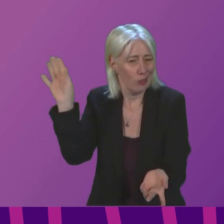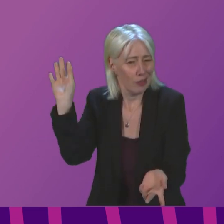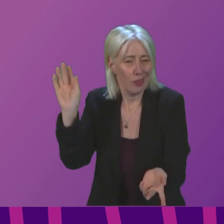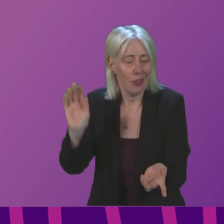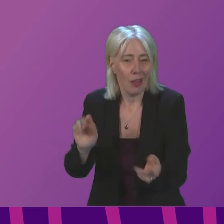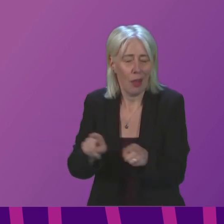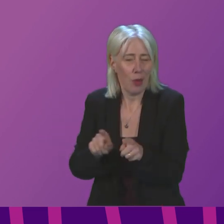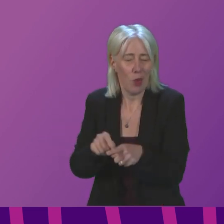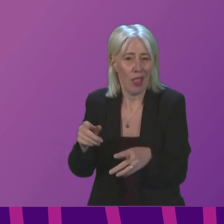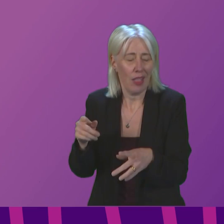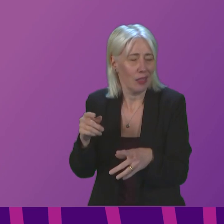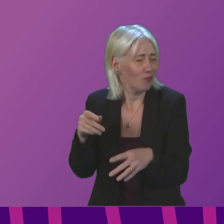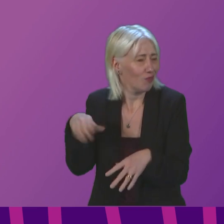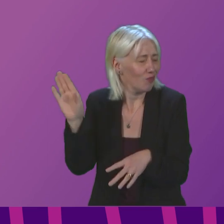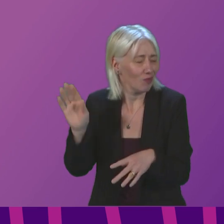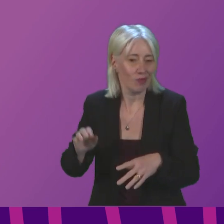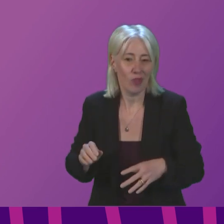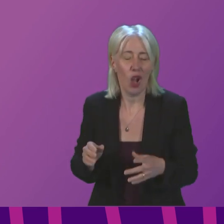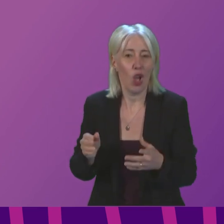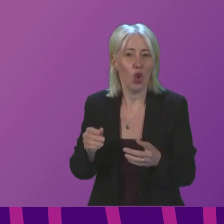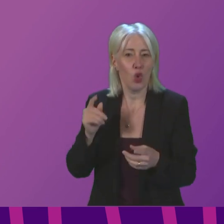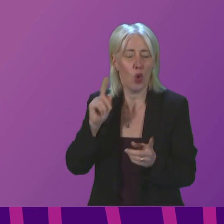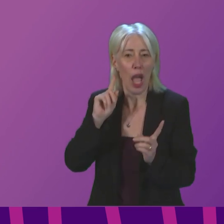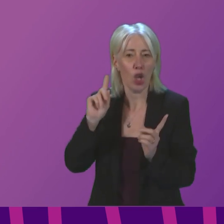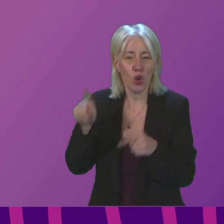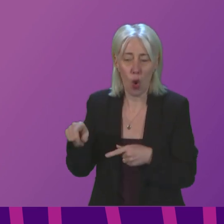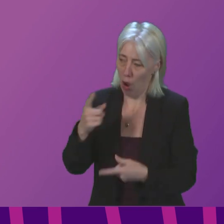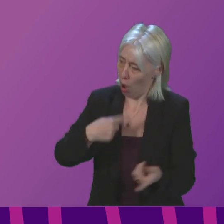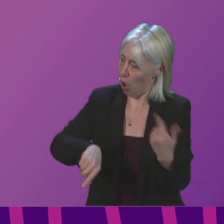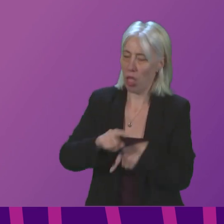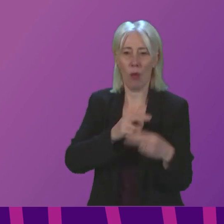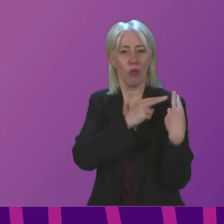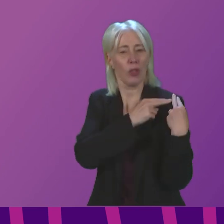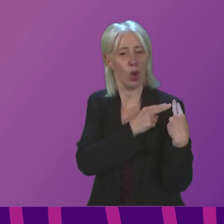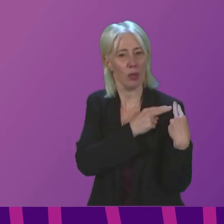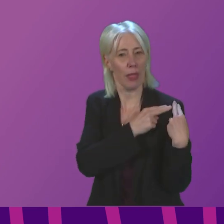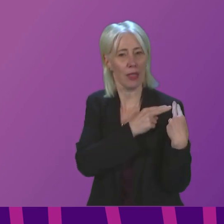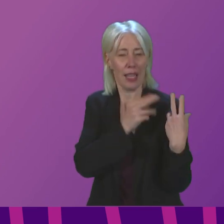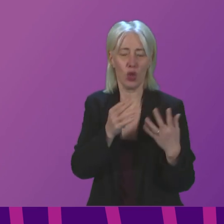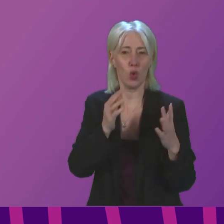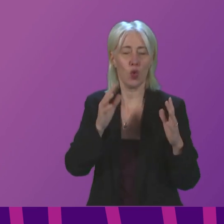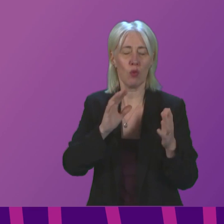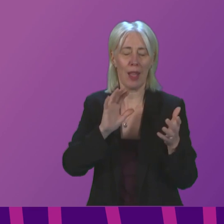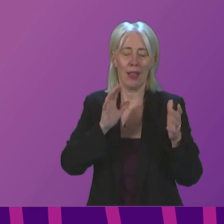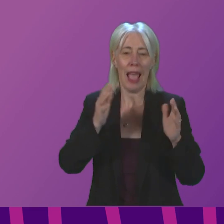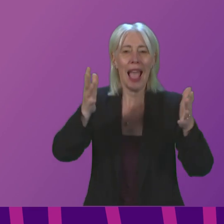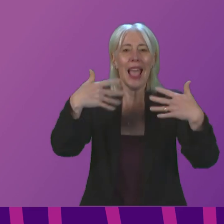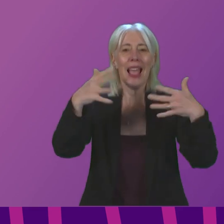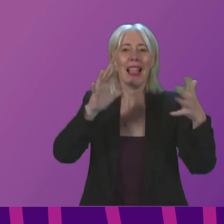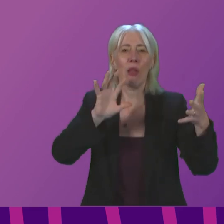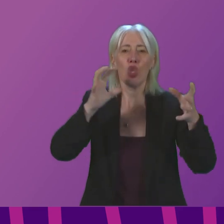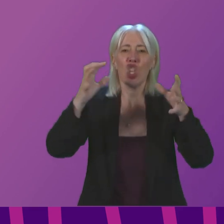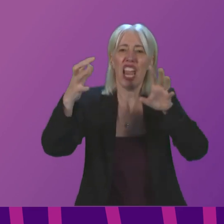ignores the responsibility that we all have to address climate change. These issues are